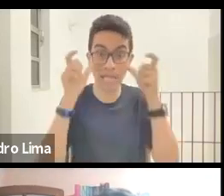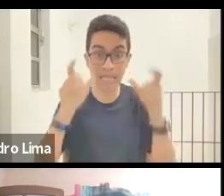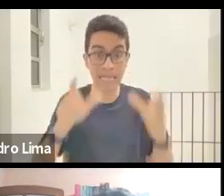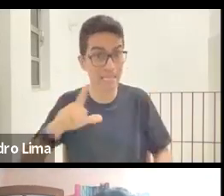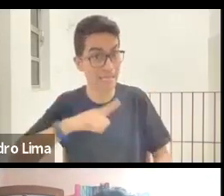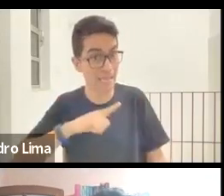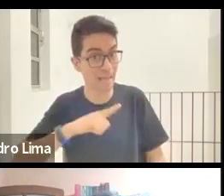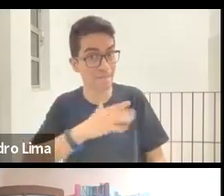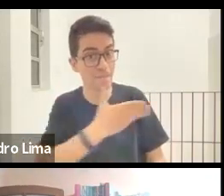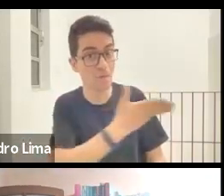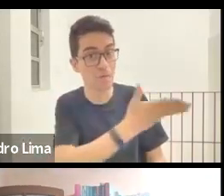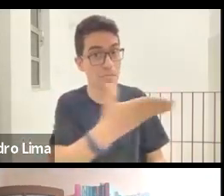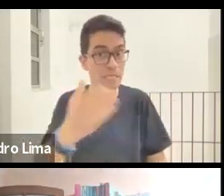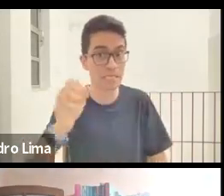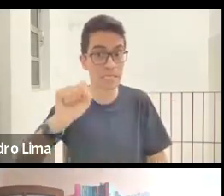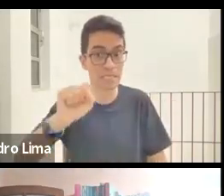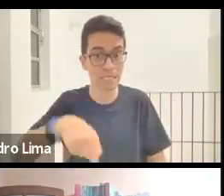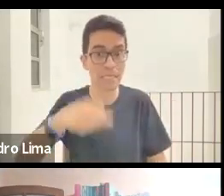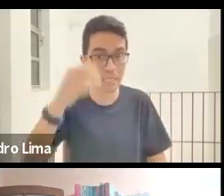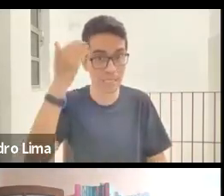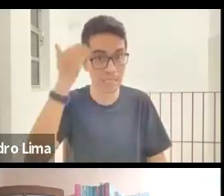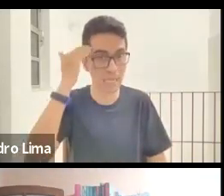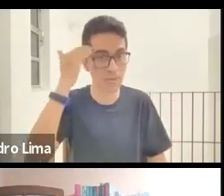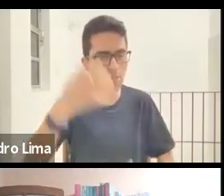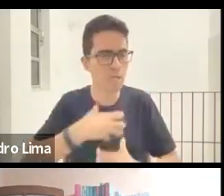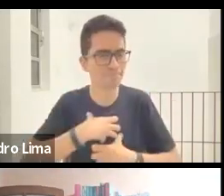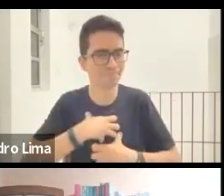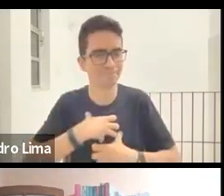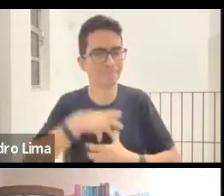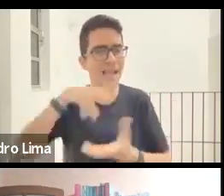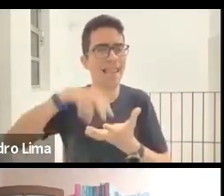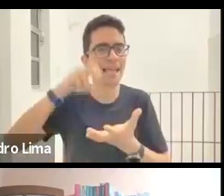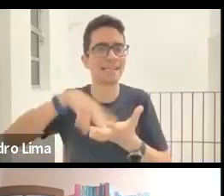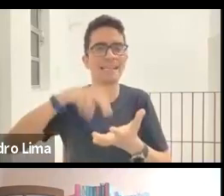topics and it's really.